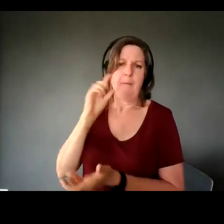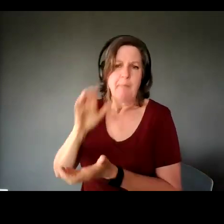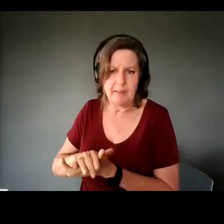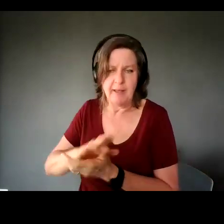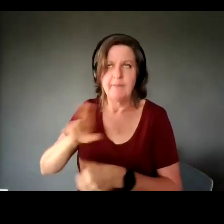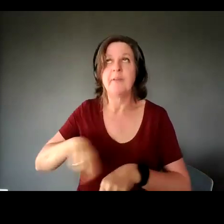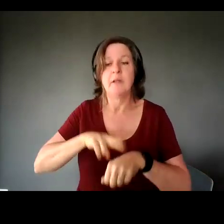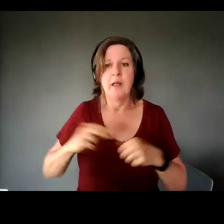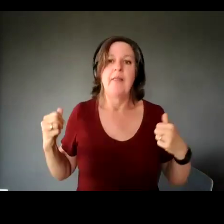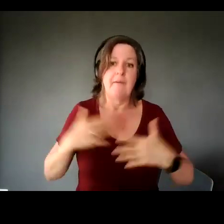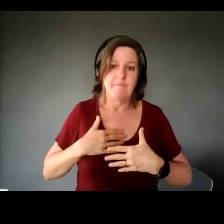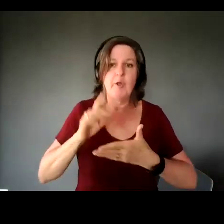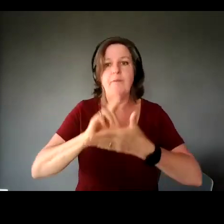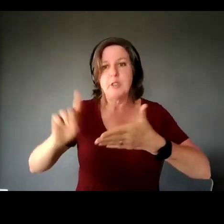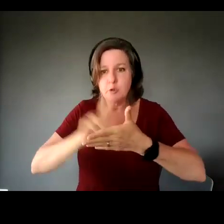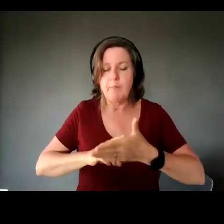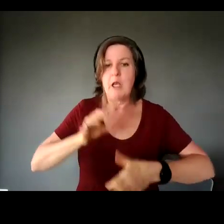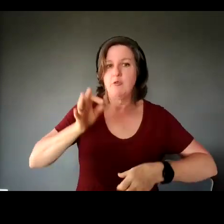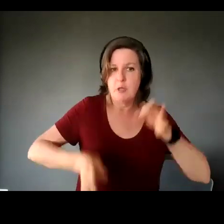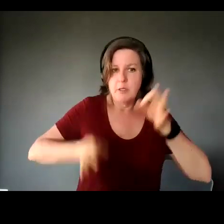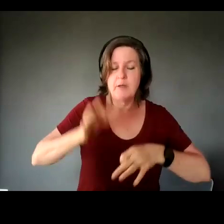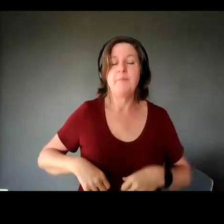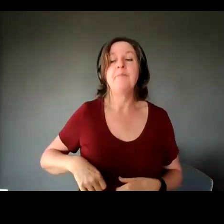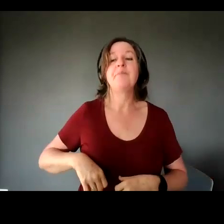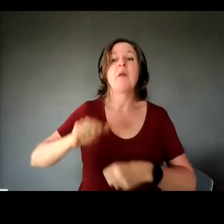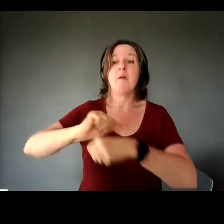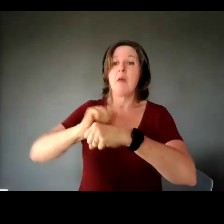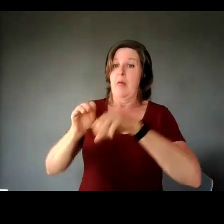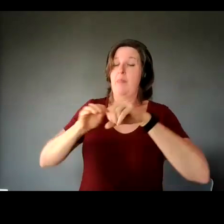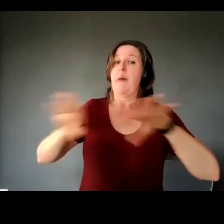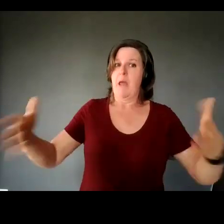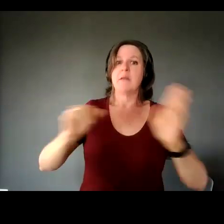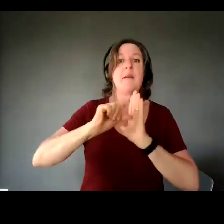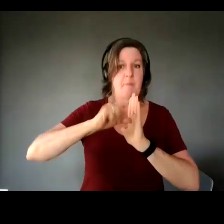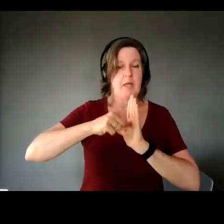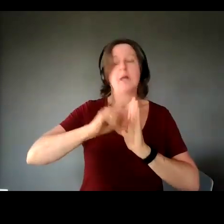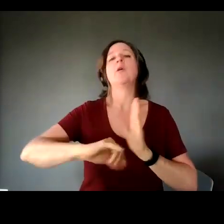The pandemic, I think, highlighted these biases when remote work, which has been